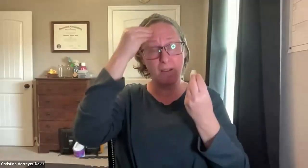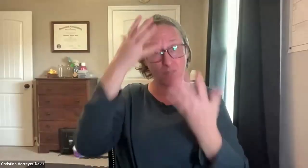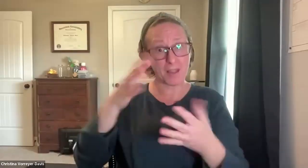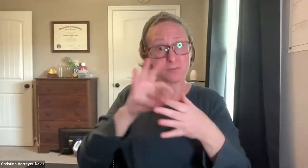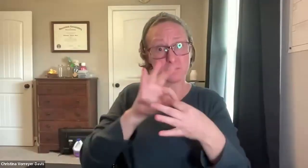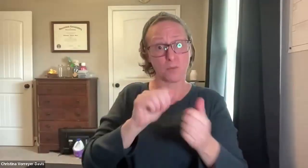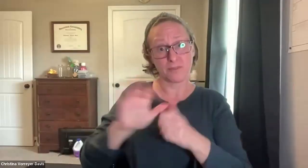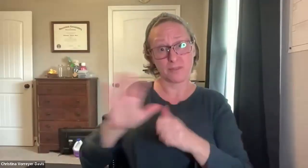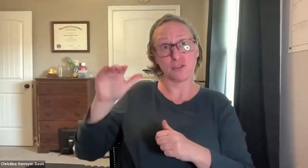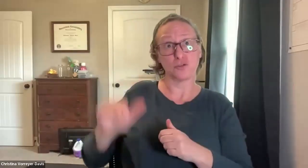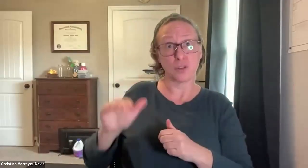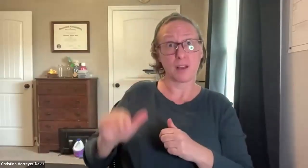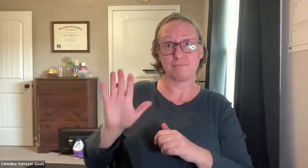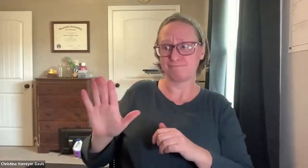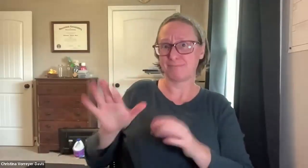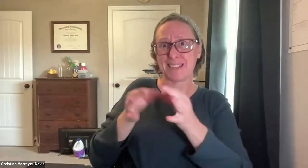The parent is a driver of the conversation.